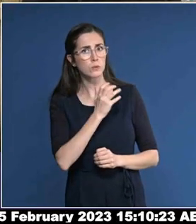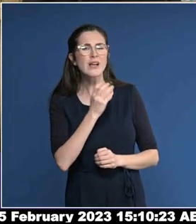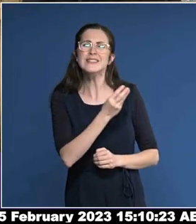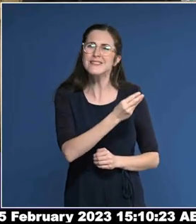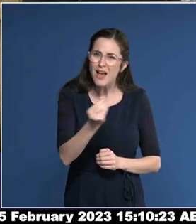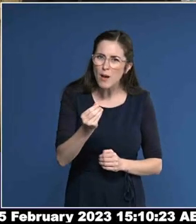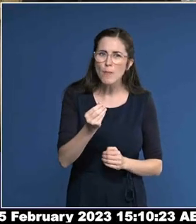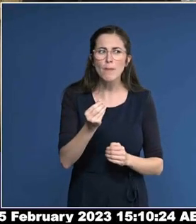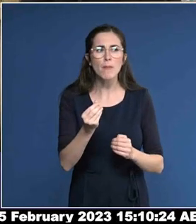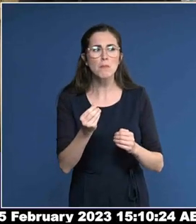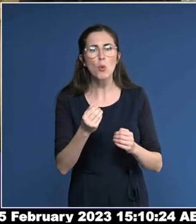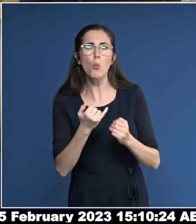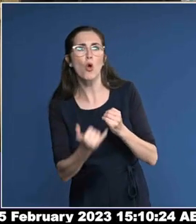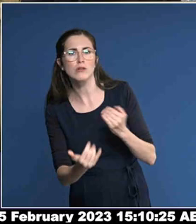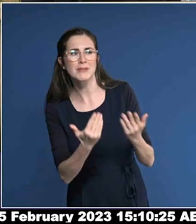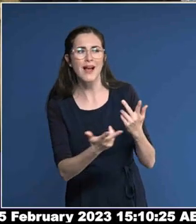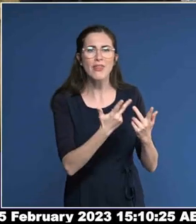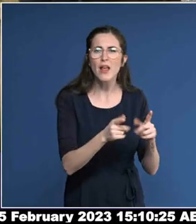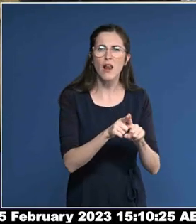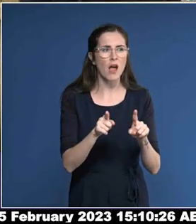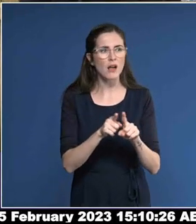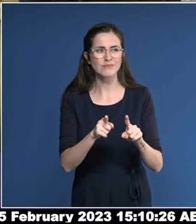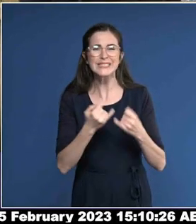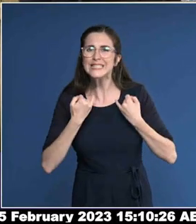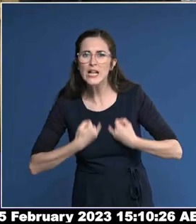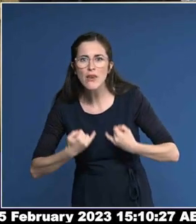They may not communicate with spoken language, for example.